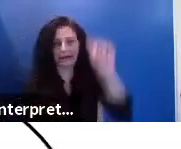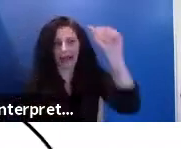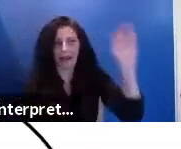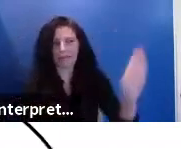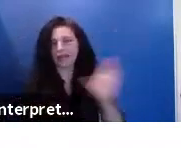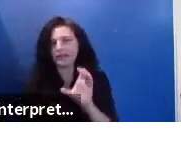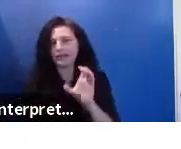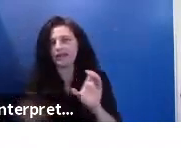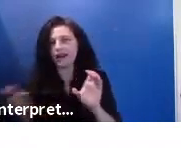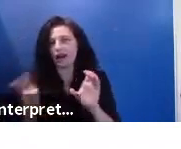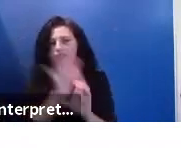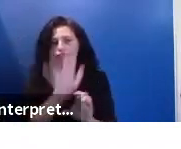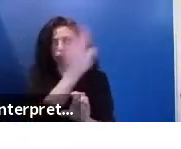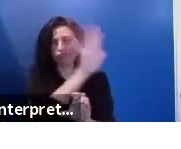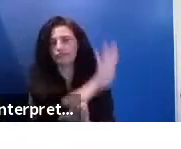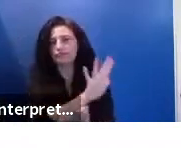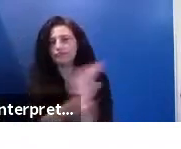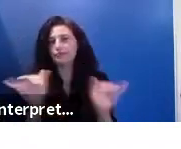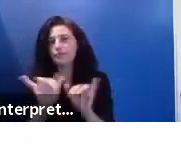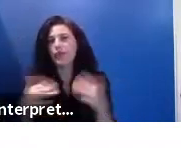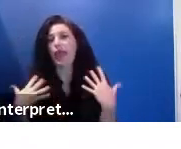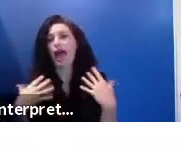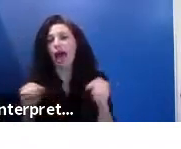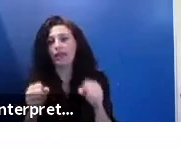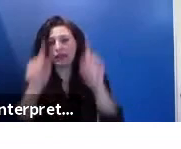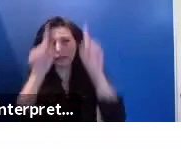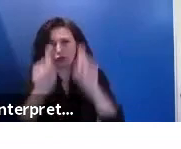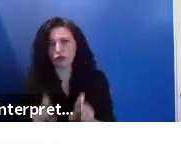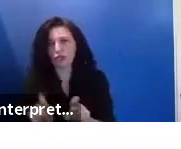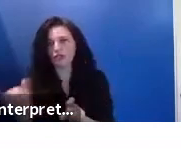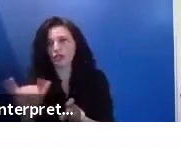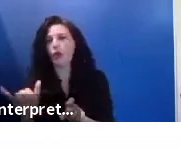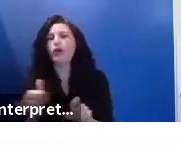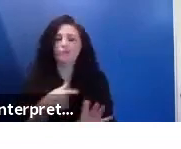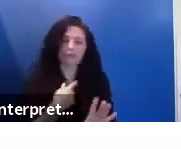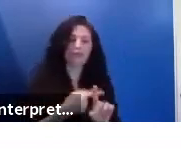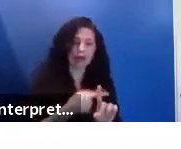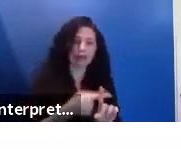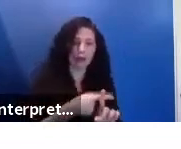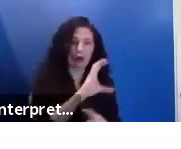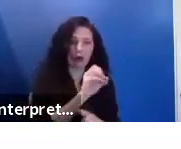So there's also going to be health screening. So in addition to COVID testing, there will be, on a daily basis,